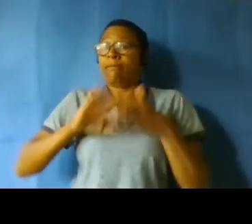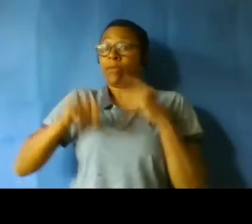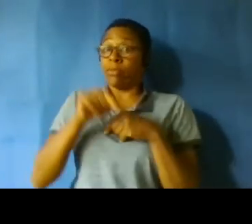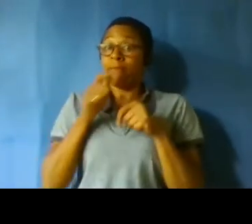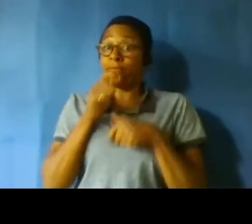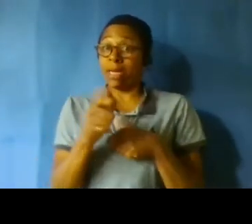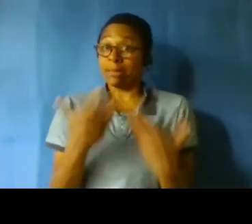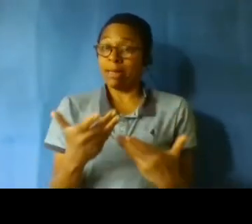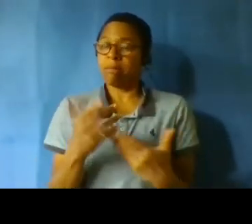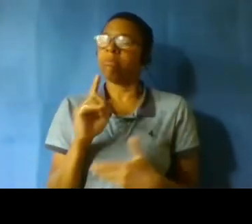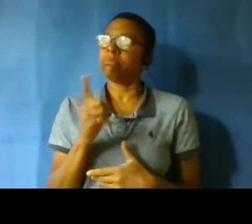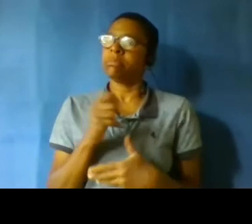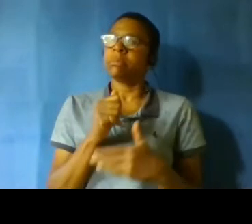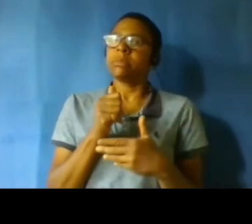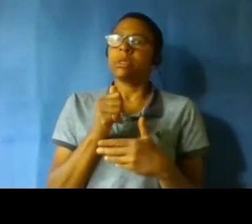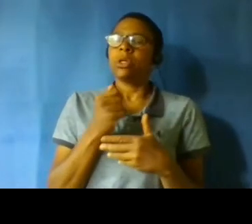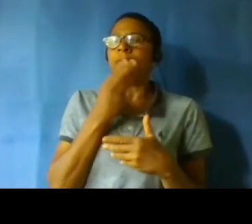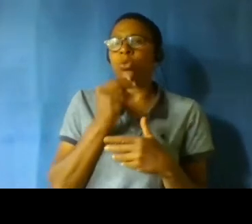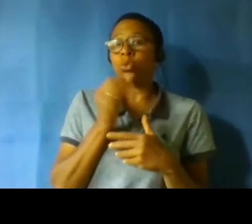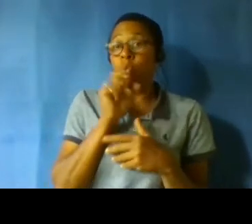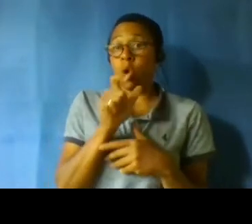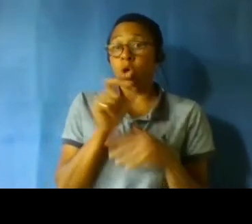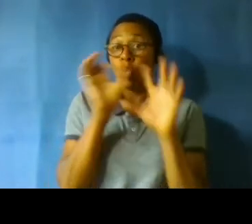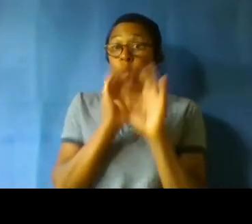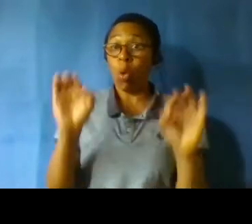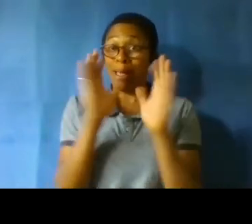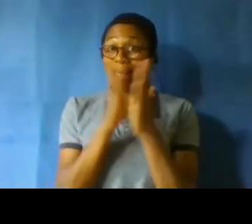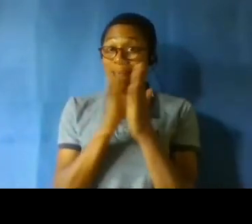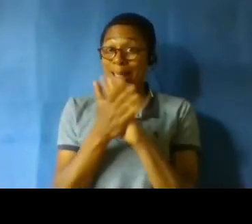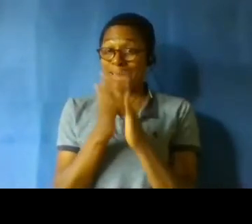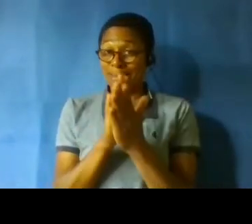the term quiet hands however innocuous this phrase might seem